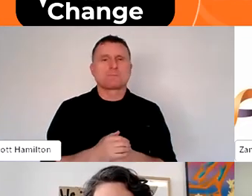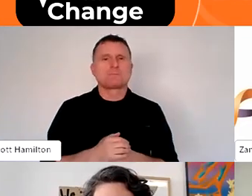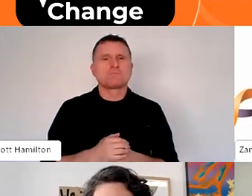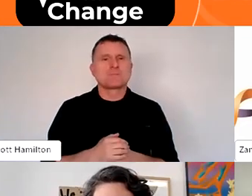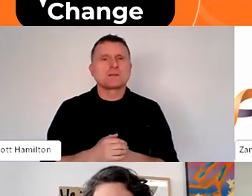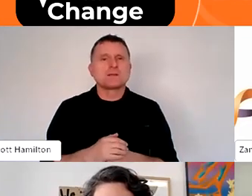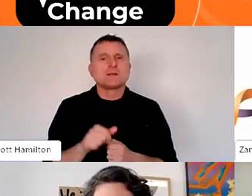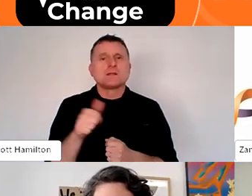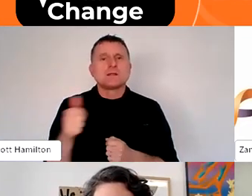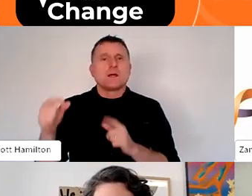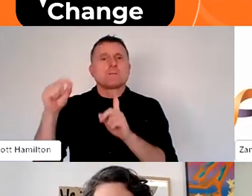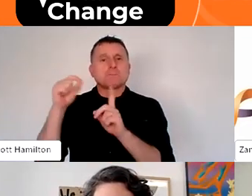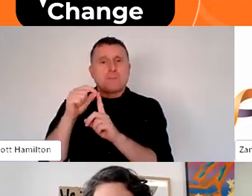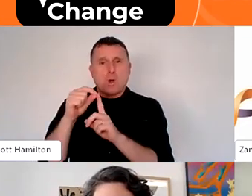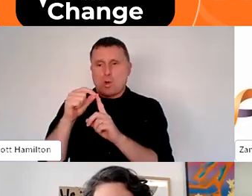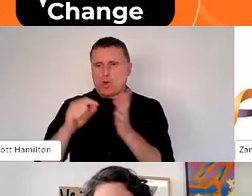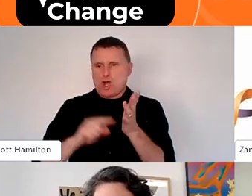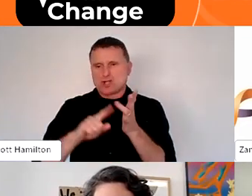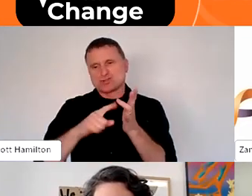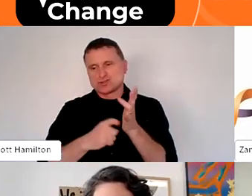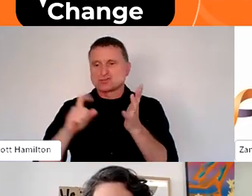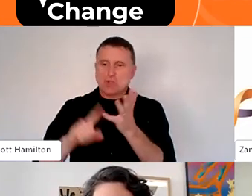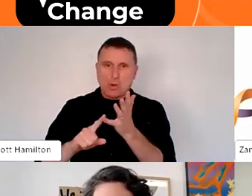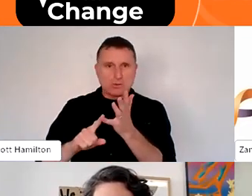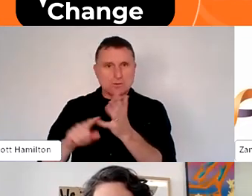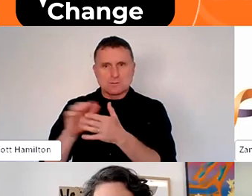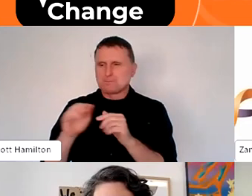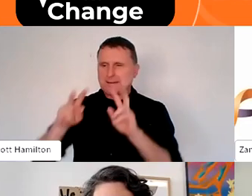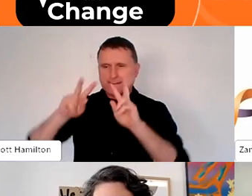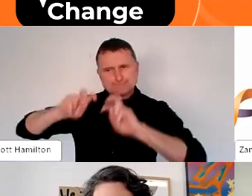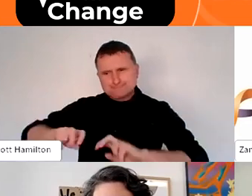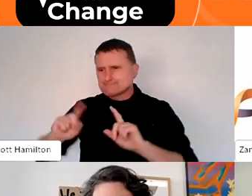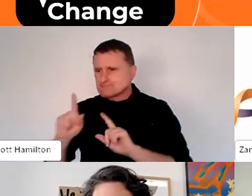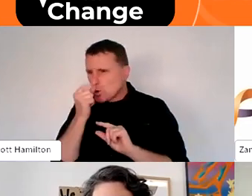specifically at that and what we can do and trying to influence